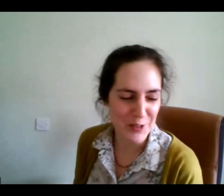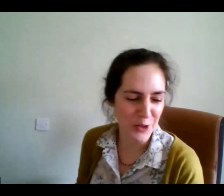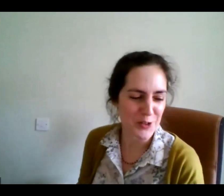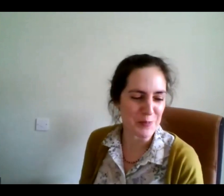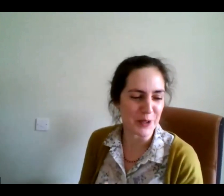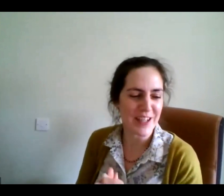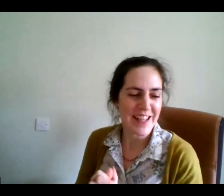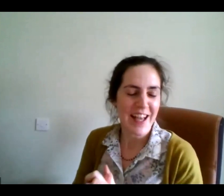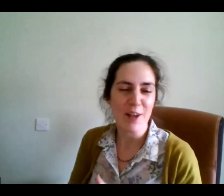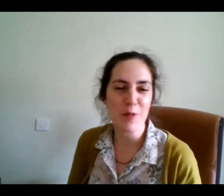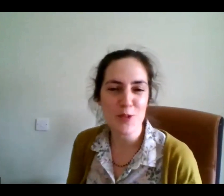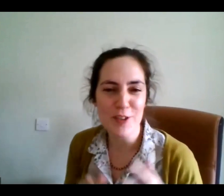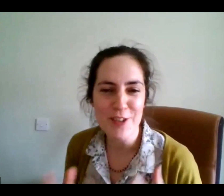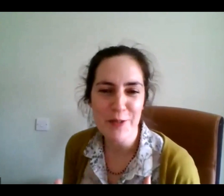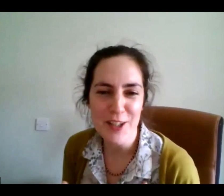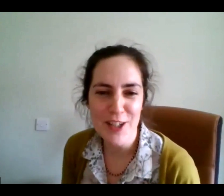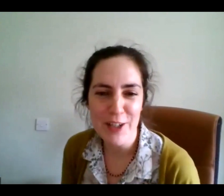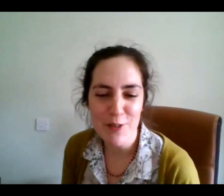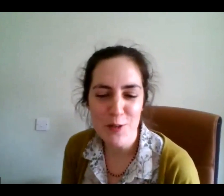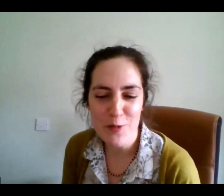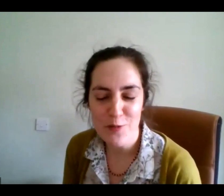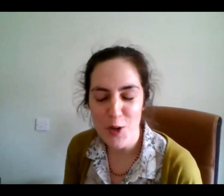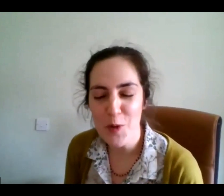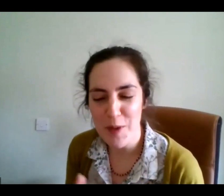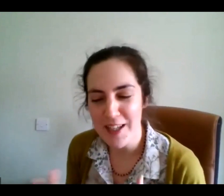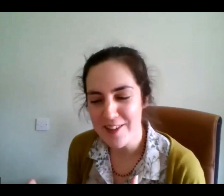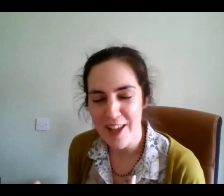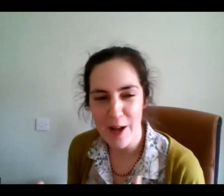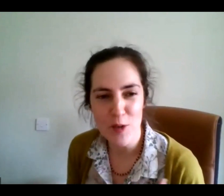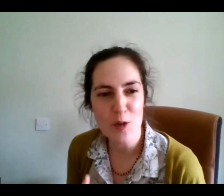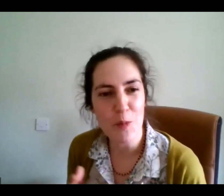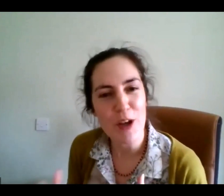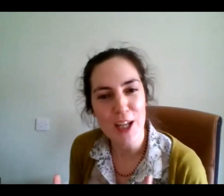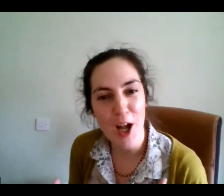instruction, but I suppose just if we could take a few few more minutes and to briefly